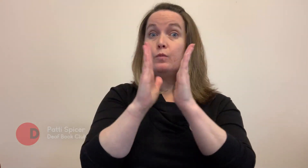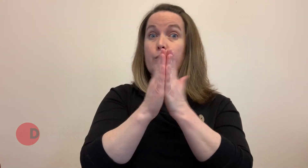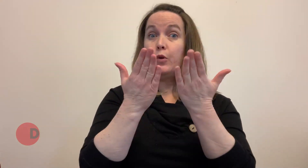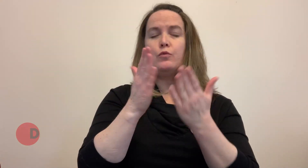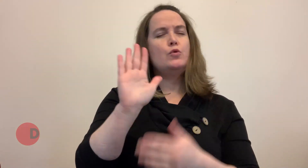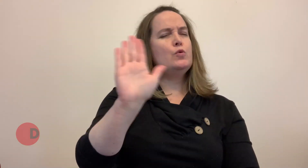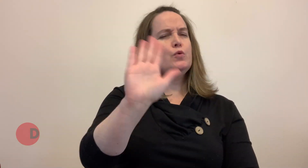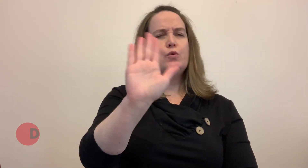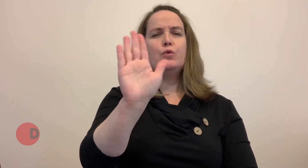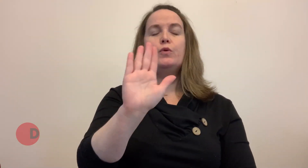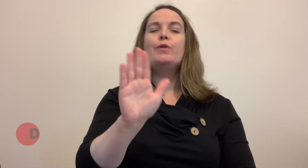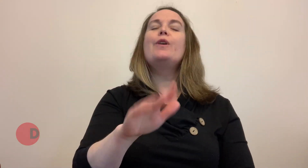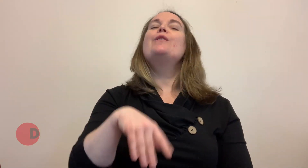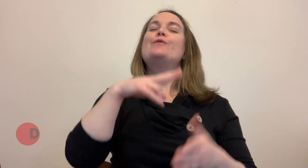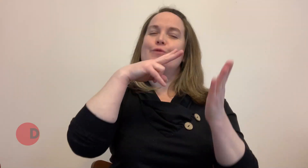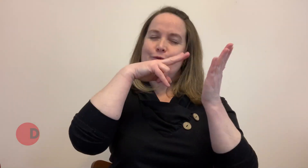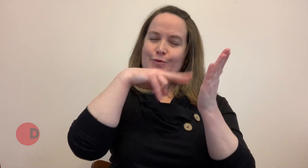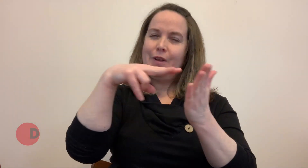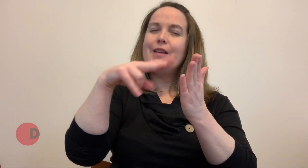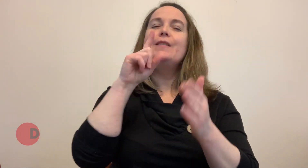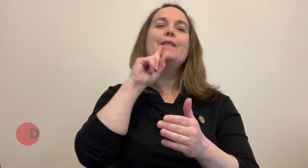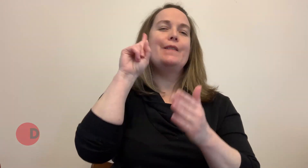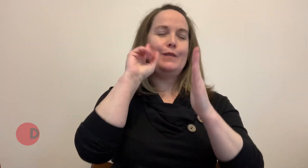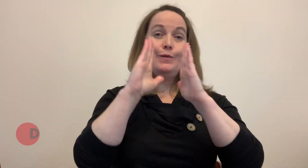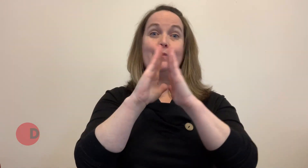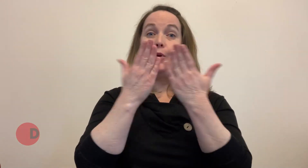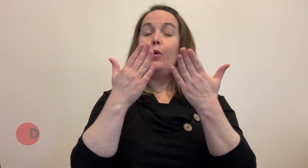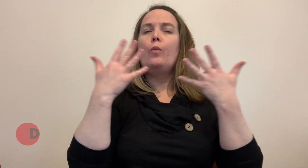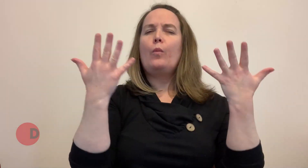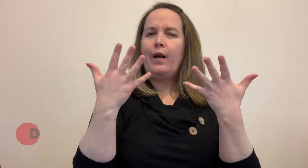Hearing books? No, read Deaf books...